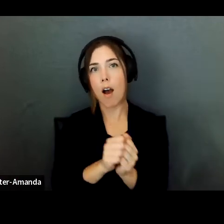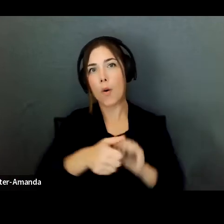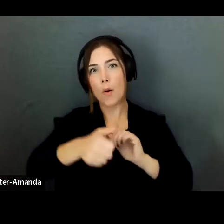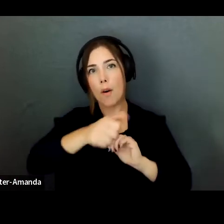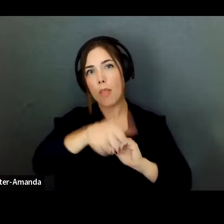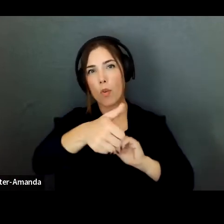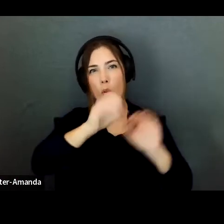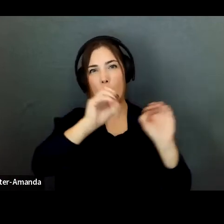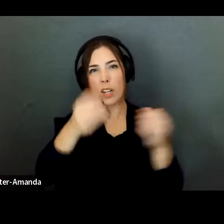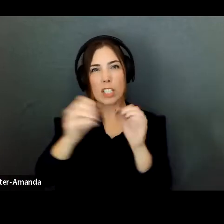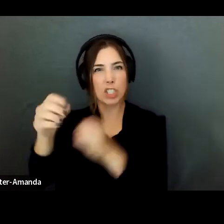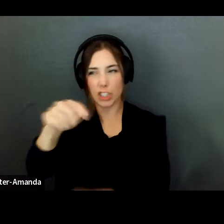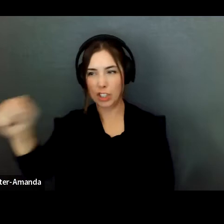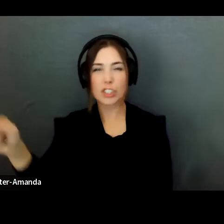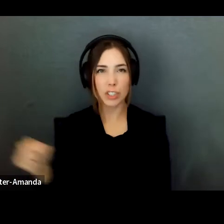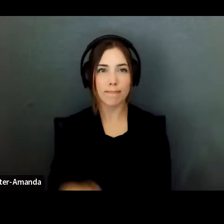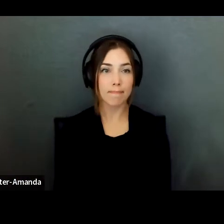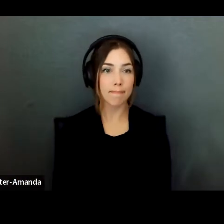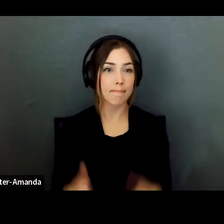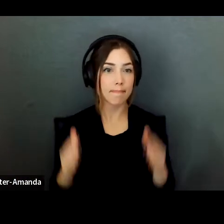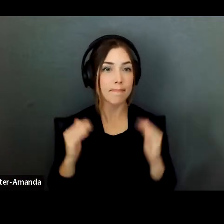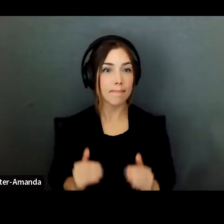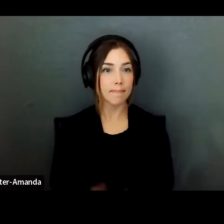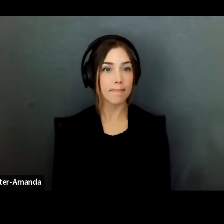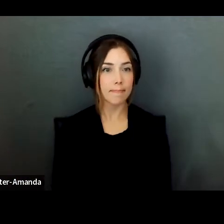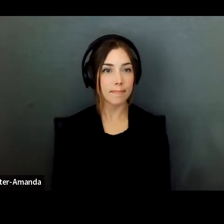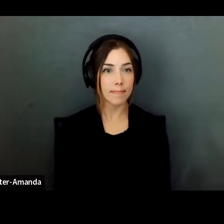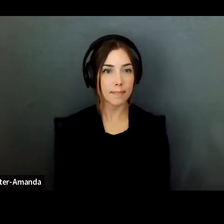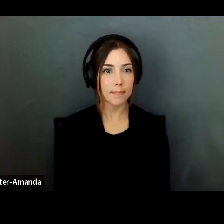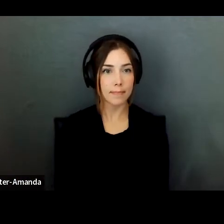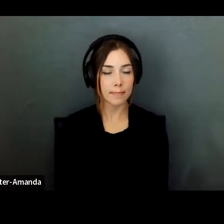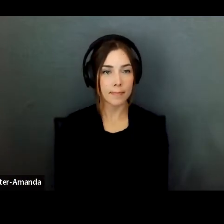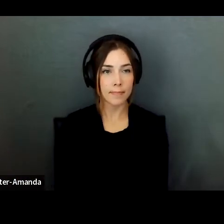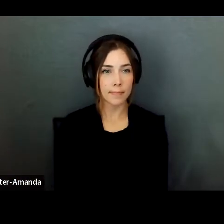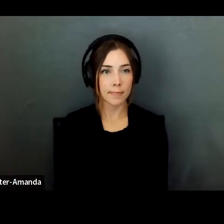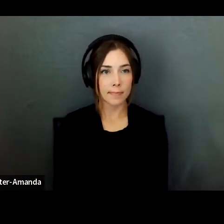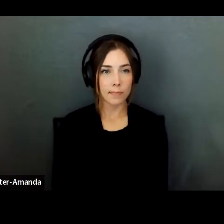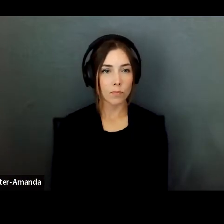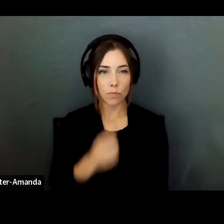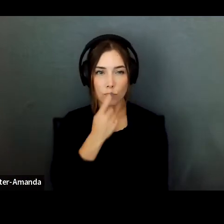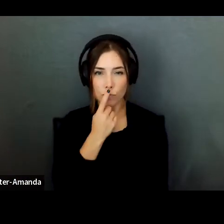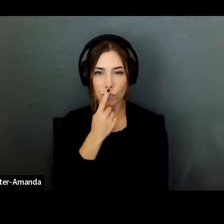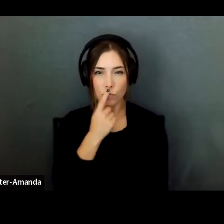I think we covered this.